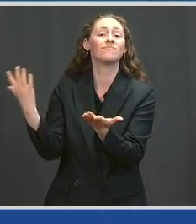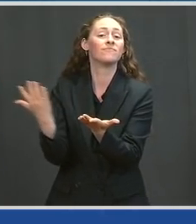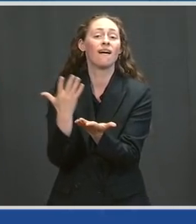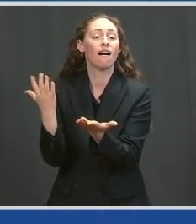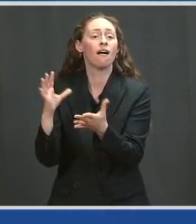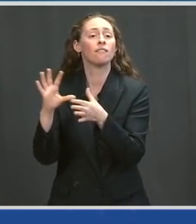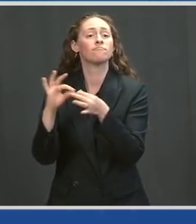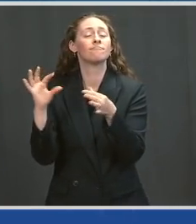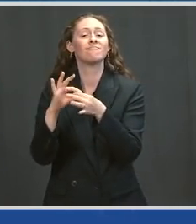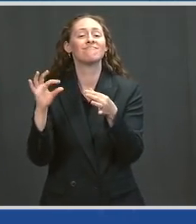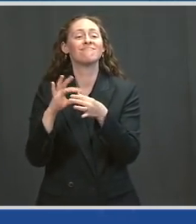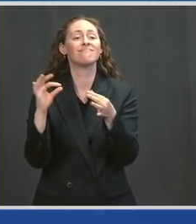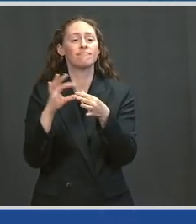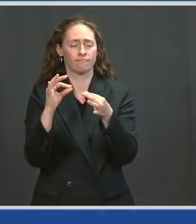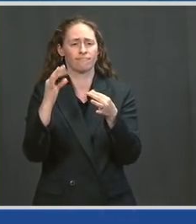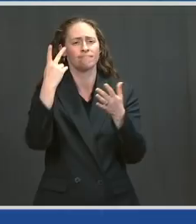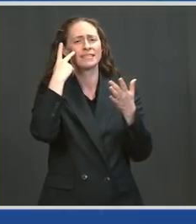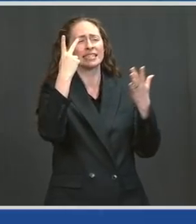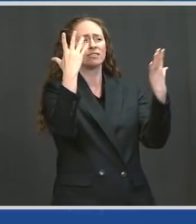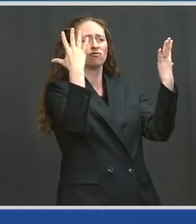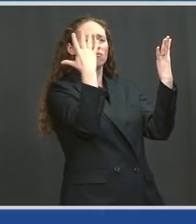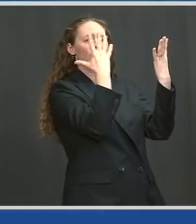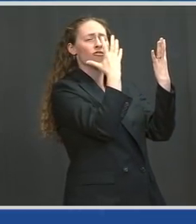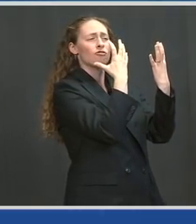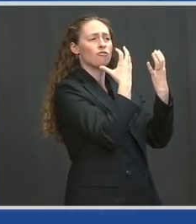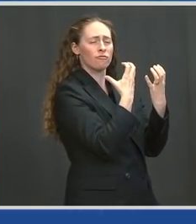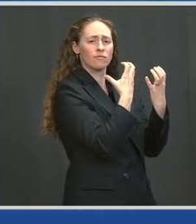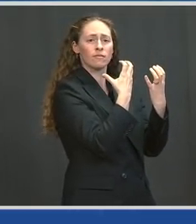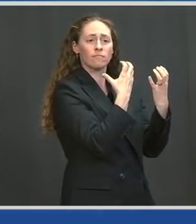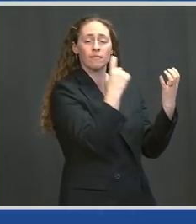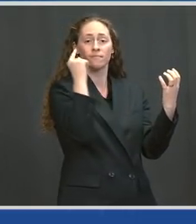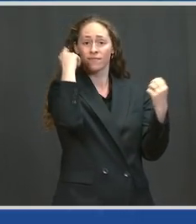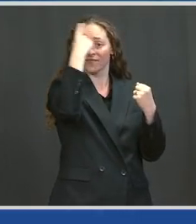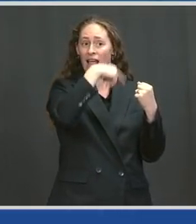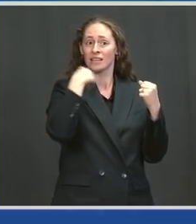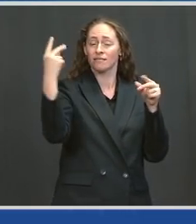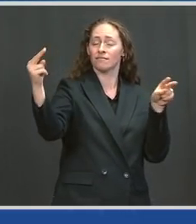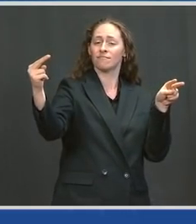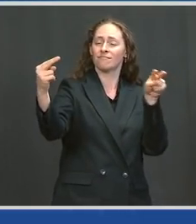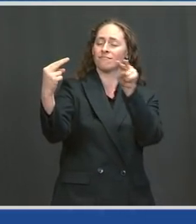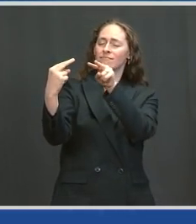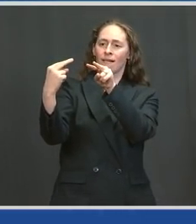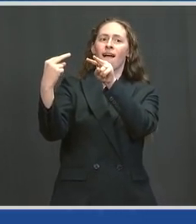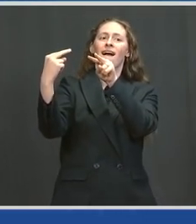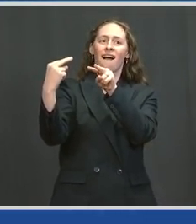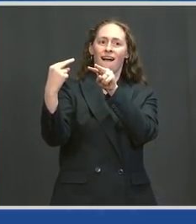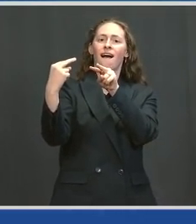but then face to face, now I know in part then I shall know fully.